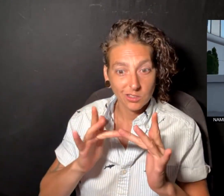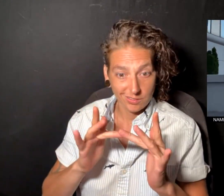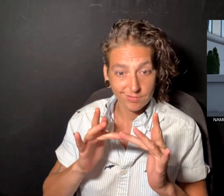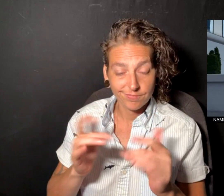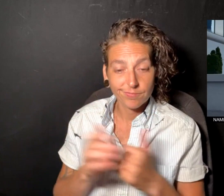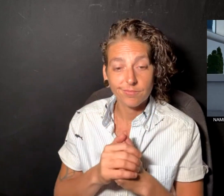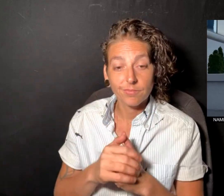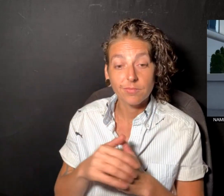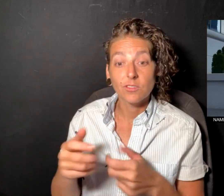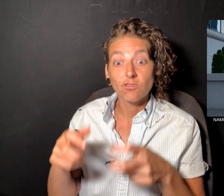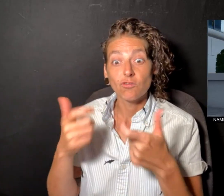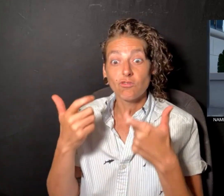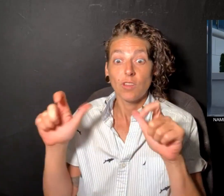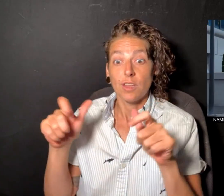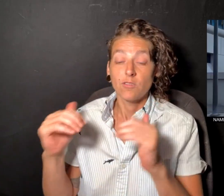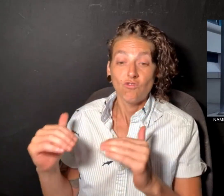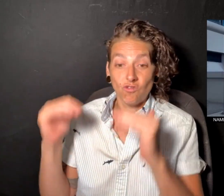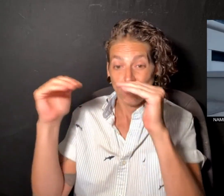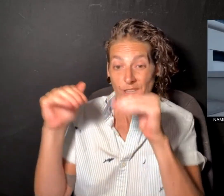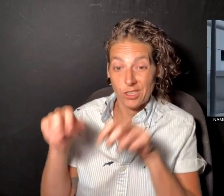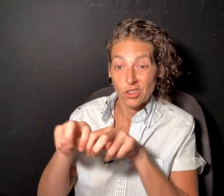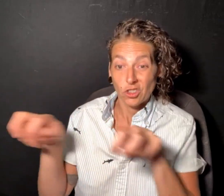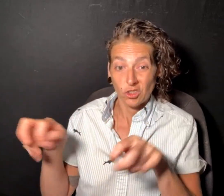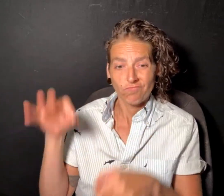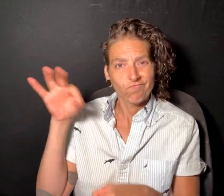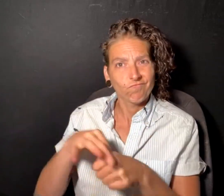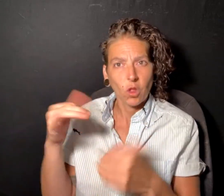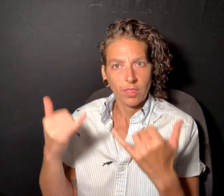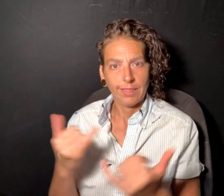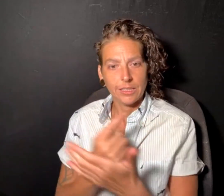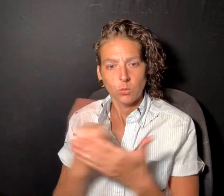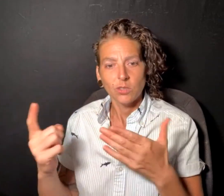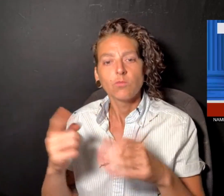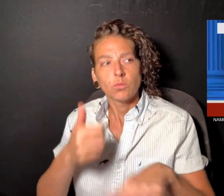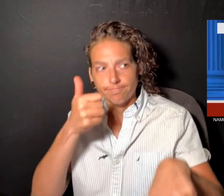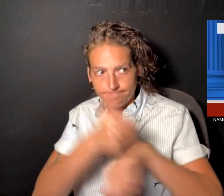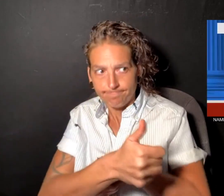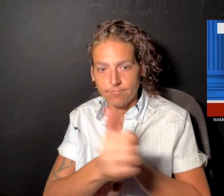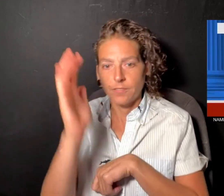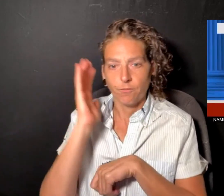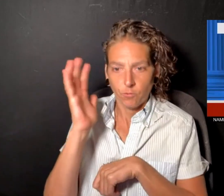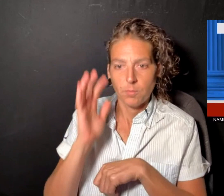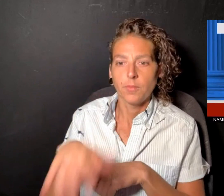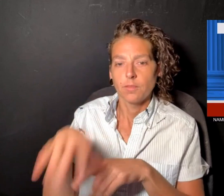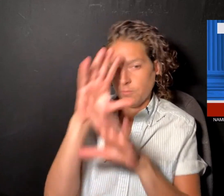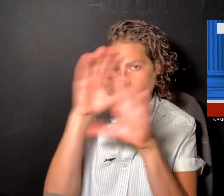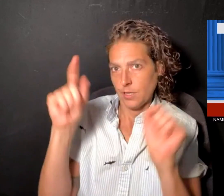The grand jury voted this week to indict former President Trump and 18 defendants.